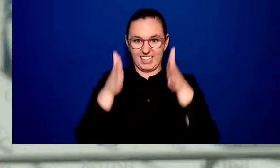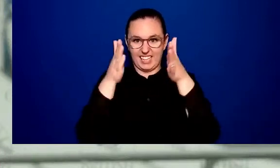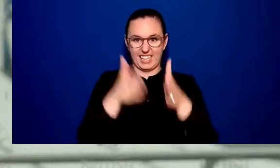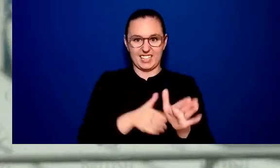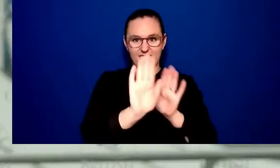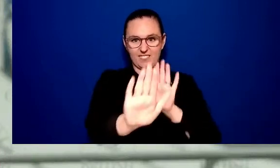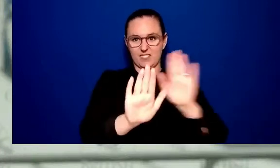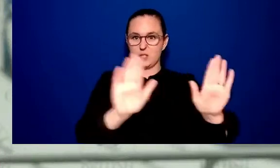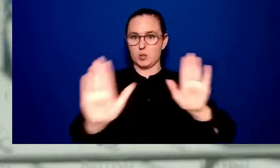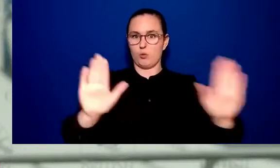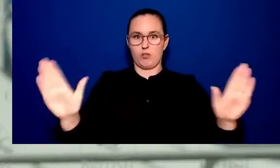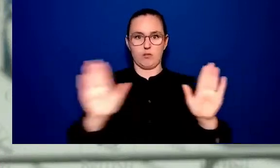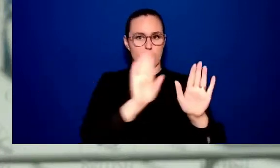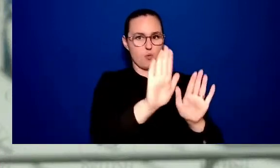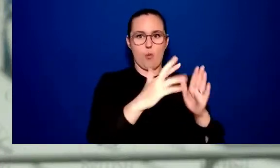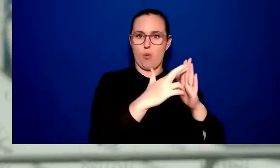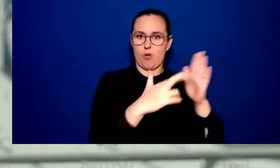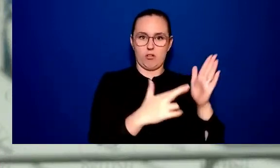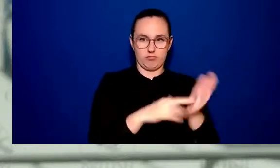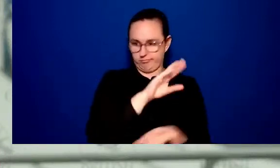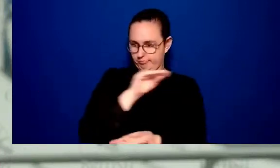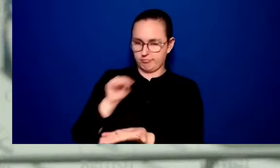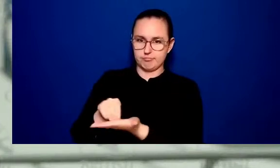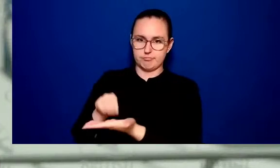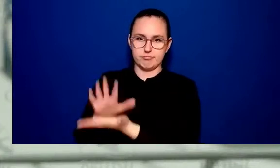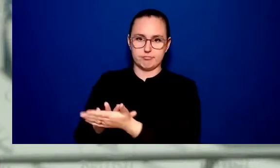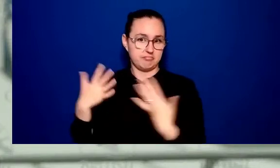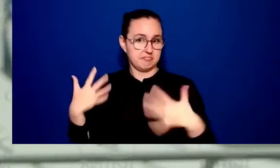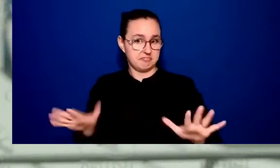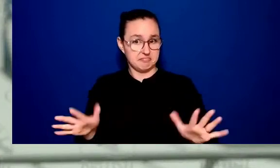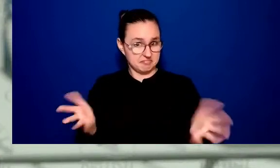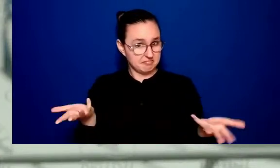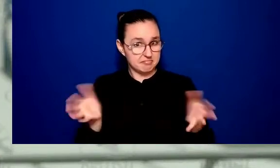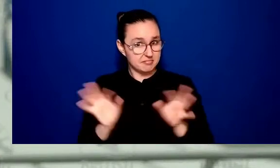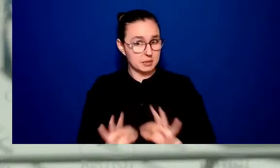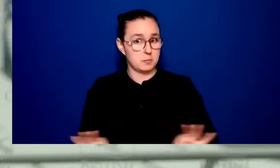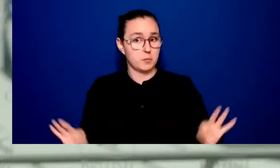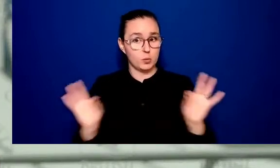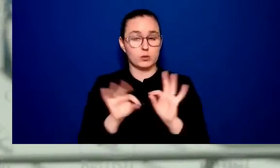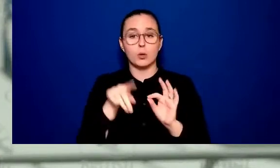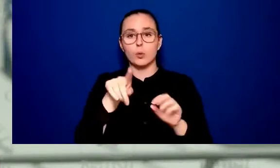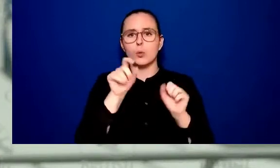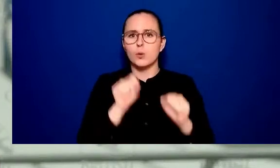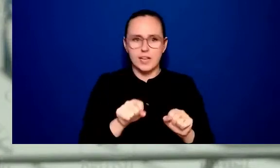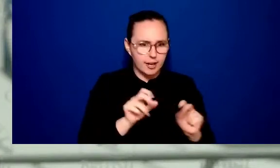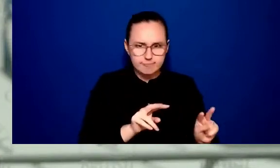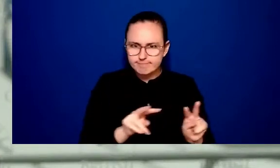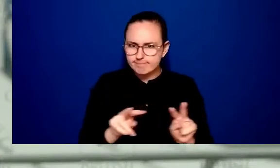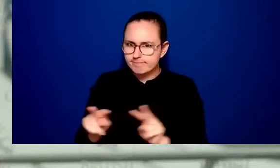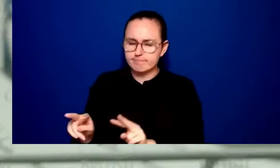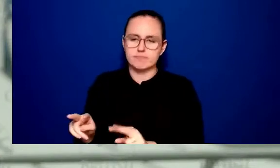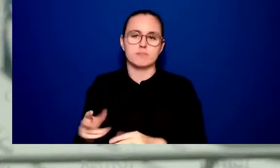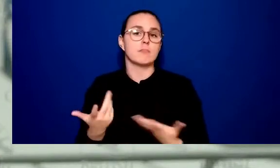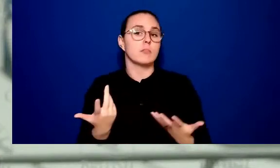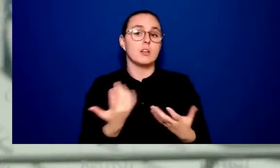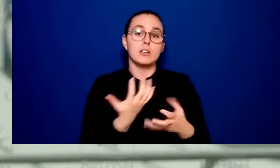important so that we can monitor safety of vaccines and effectiveness of the vaccines,